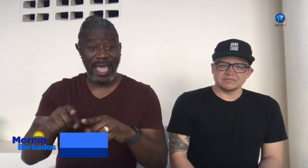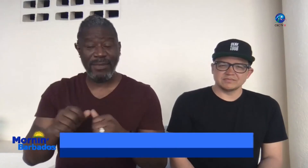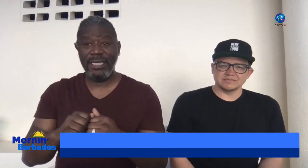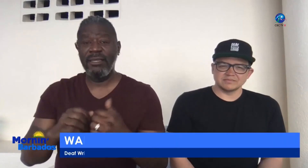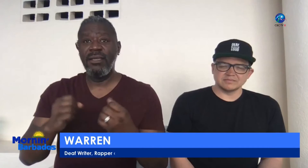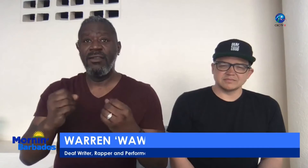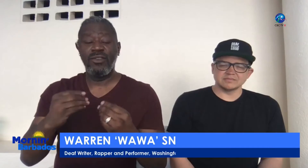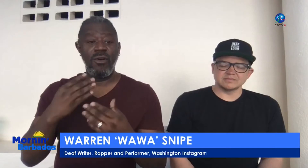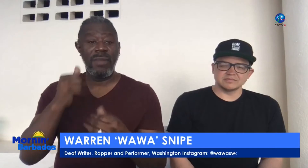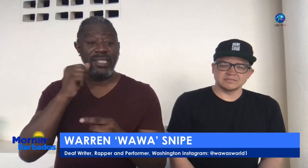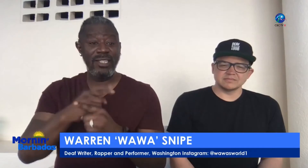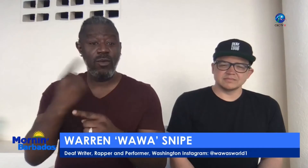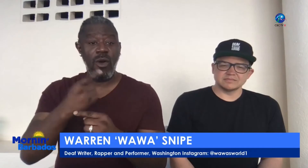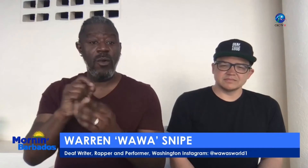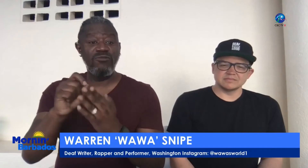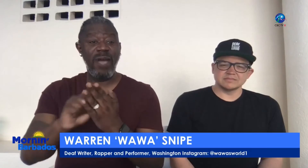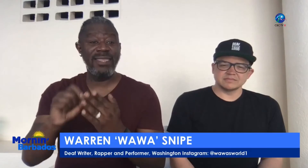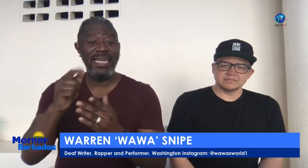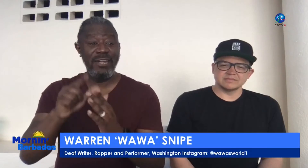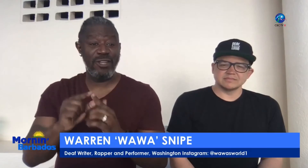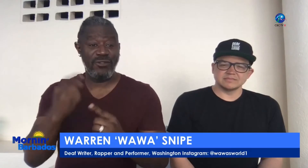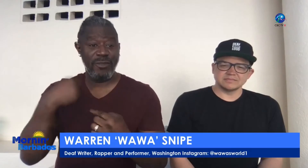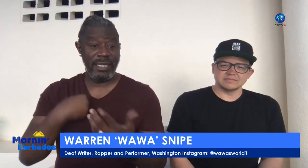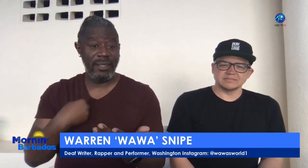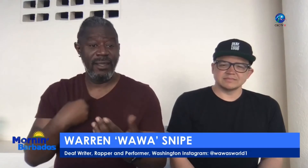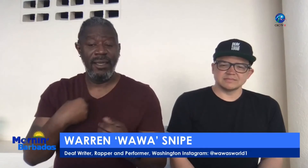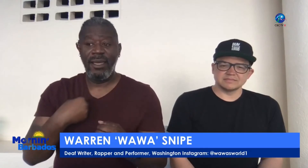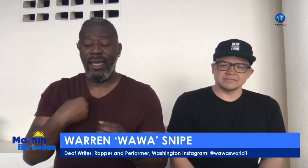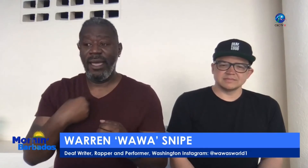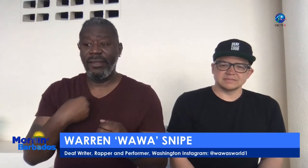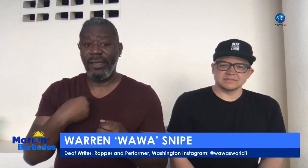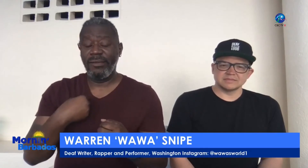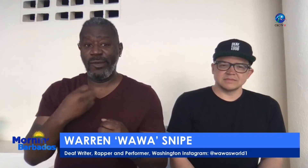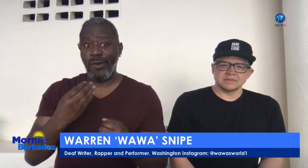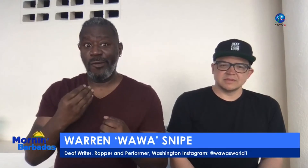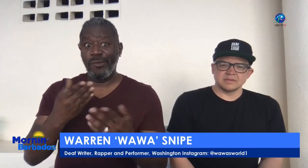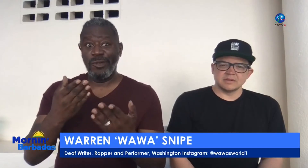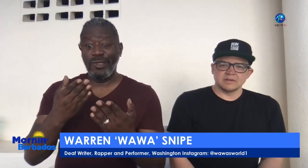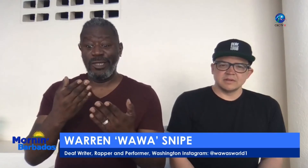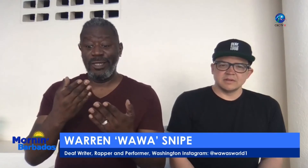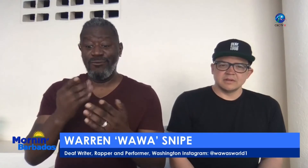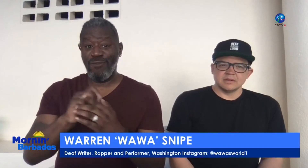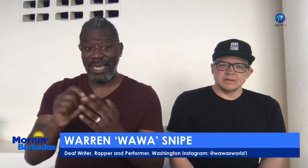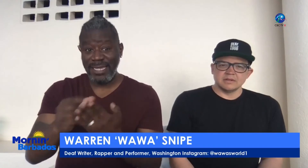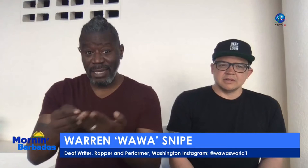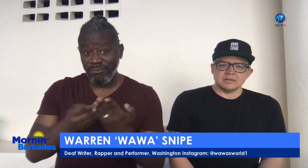happening so my sister will always write the lyrics for me and then so when she writes it